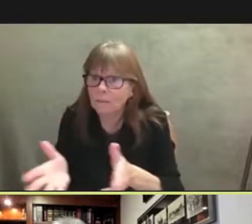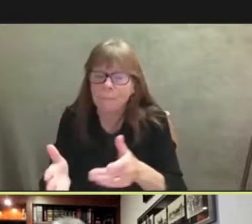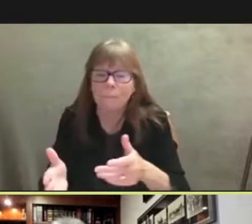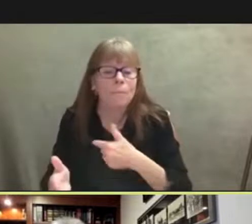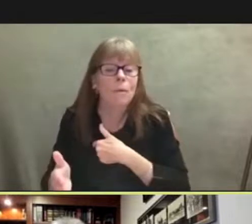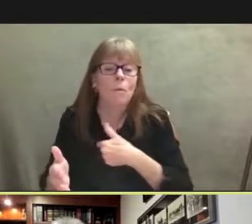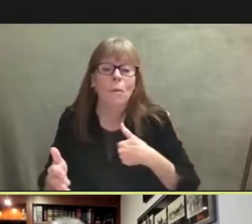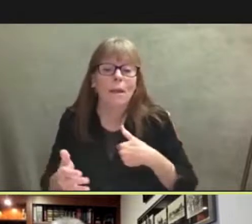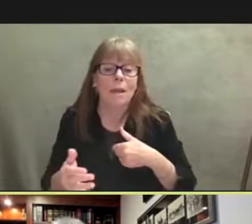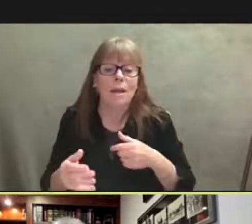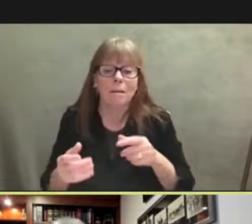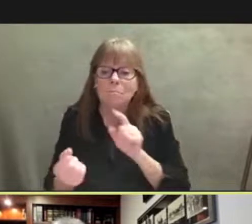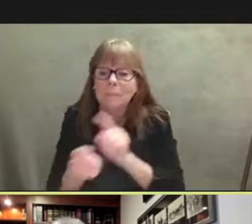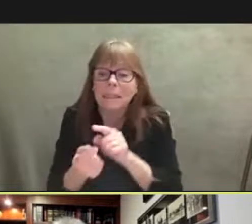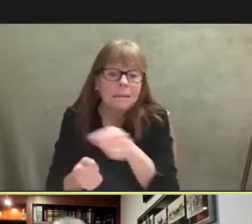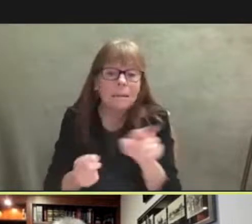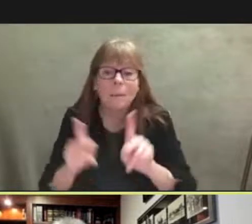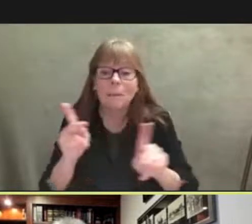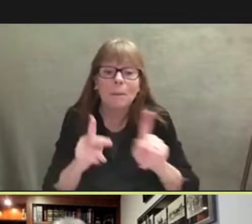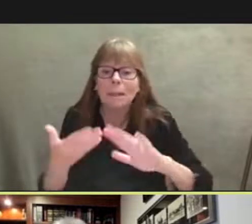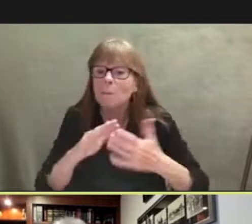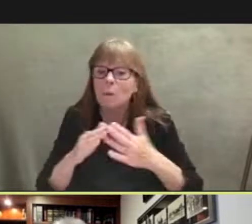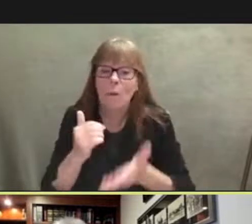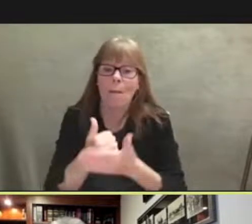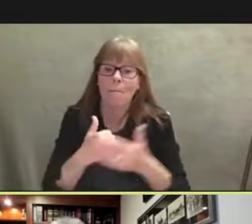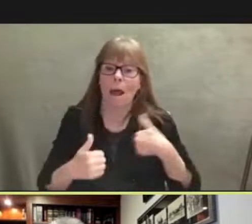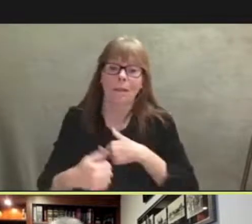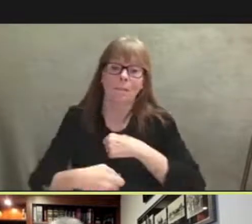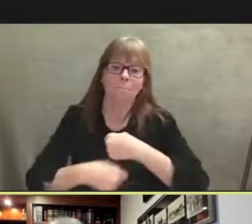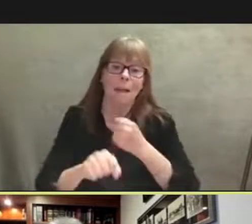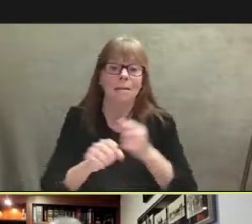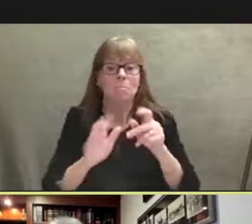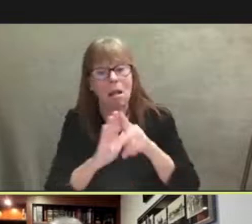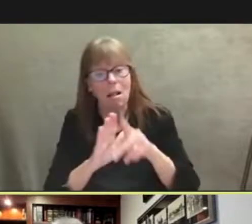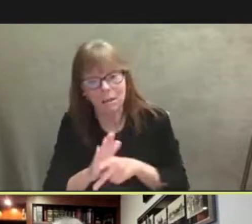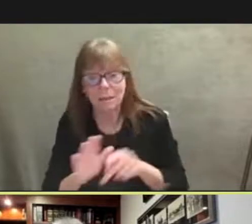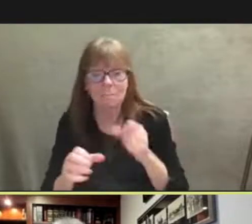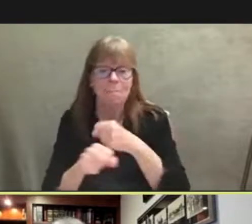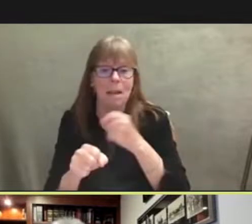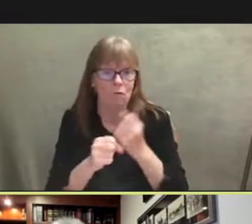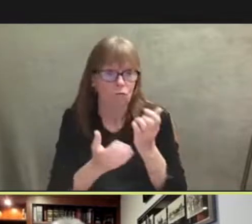that assist us in formulating policy recommendations. While all of the categories